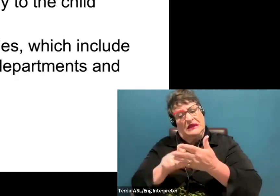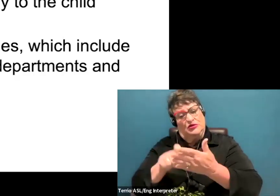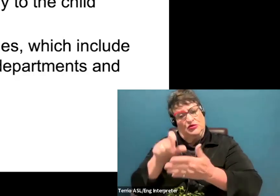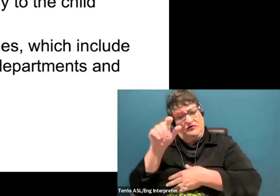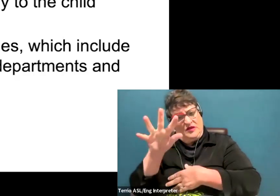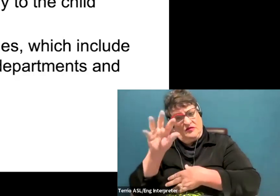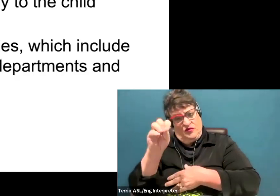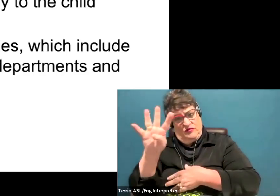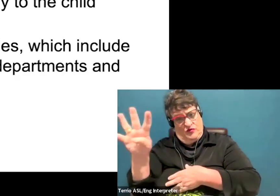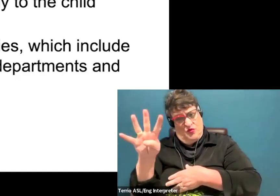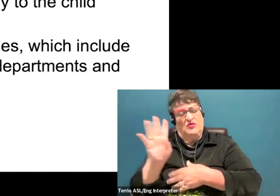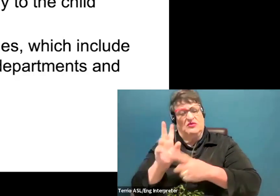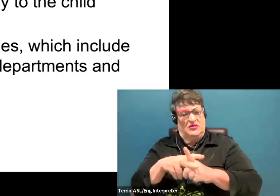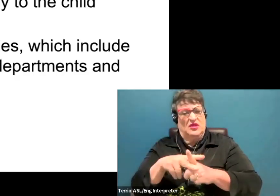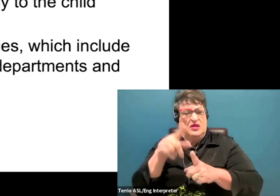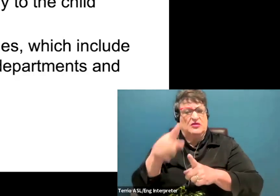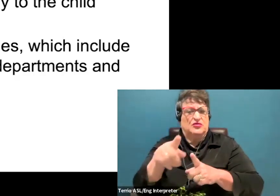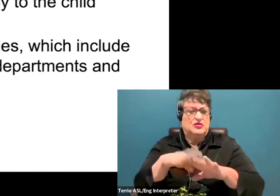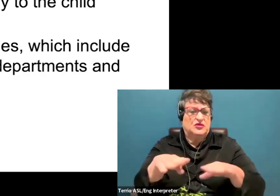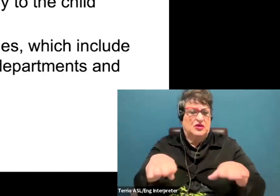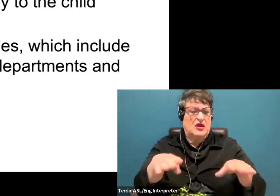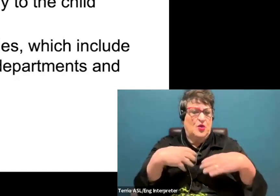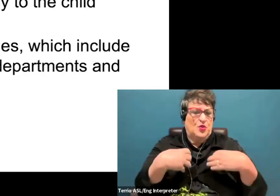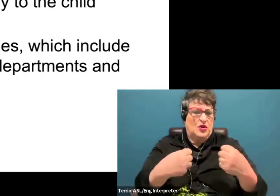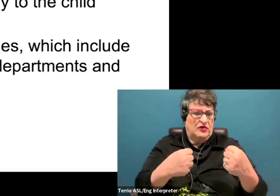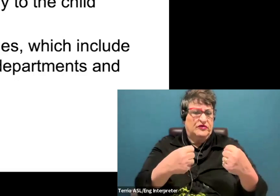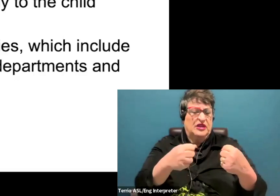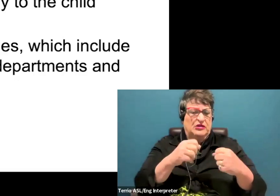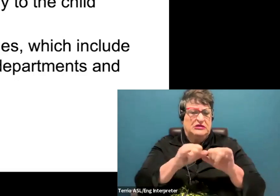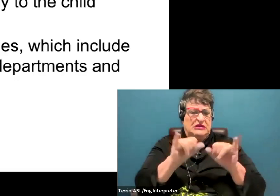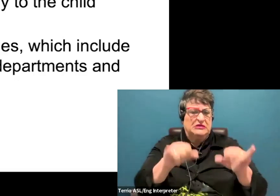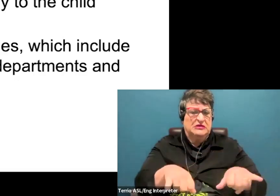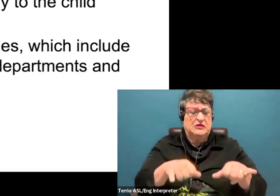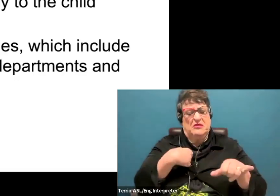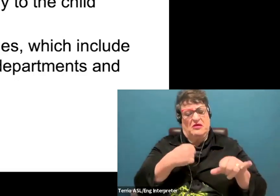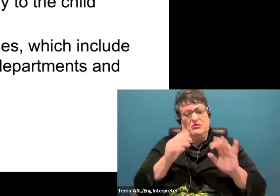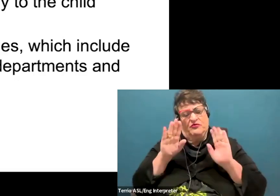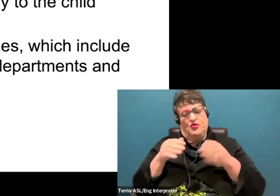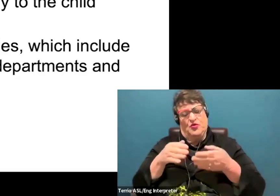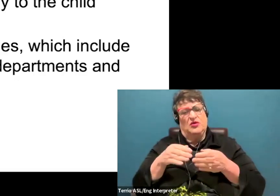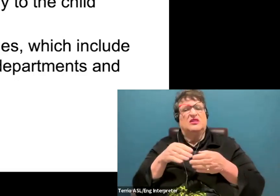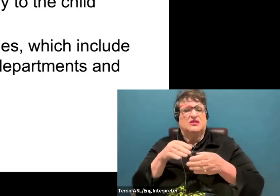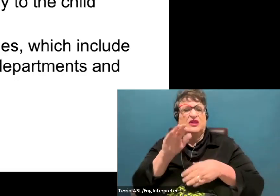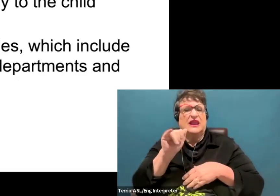applies to the child welfare system. While I'm going to focus primarily today on the ADA,